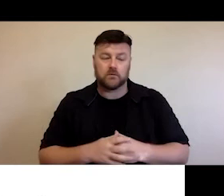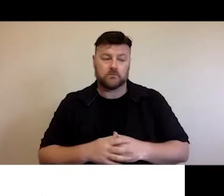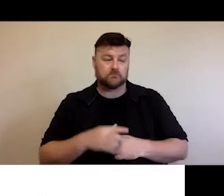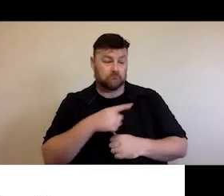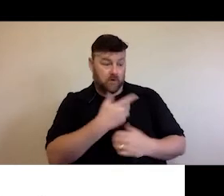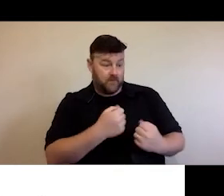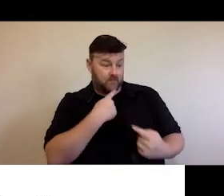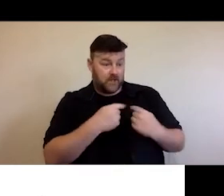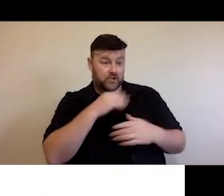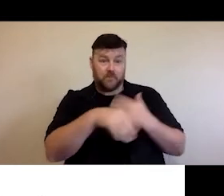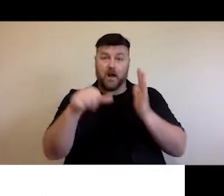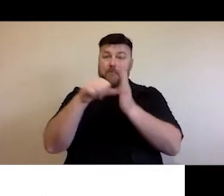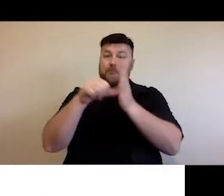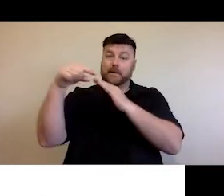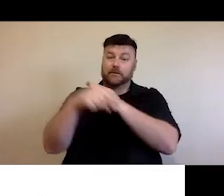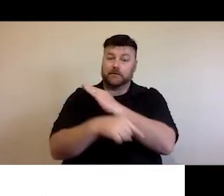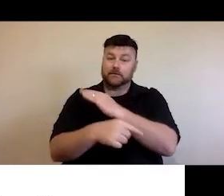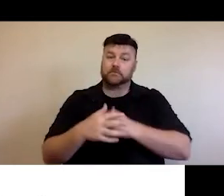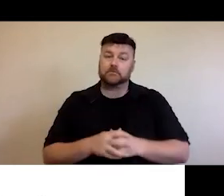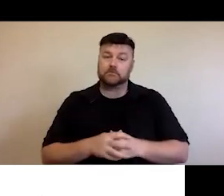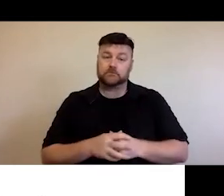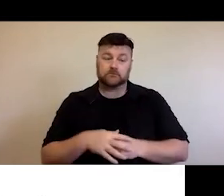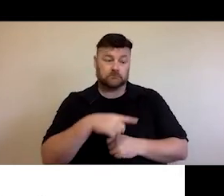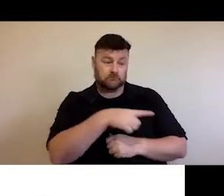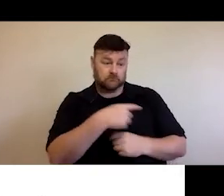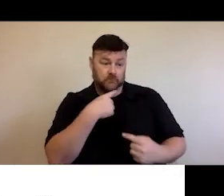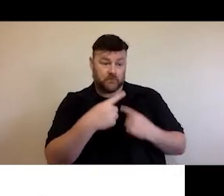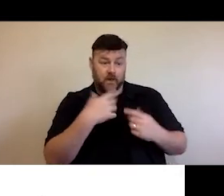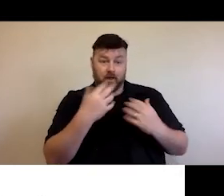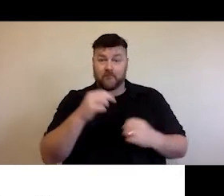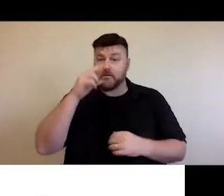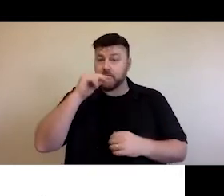Does it factor into the fact that we're going to have young people who are going to experience extended periods